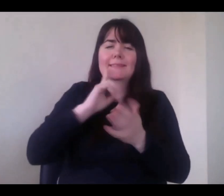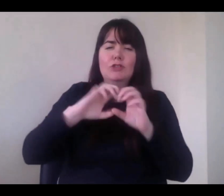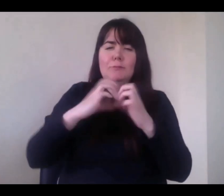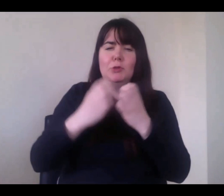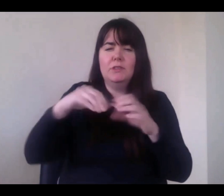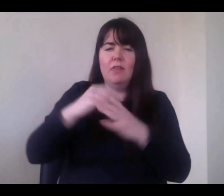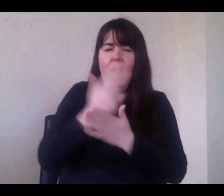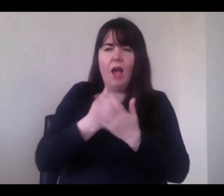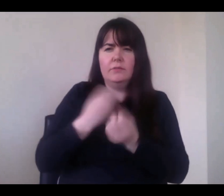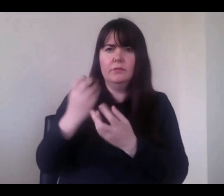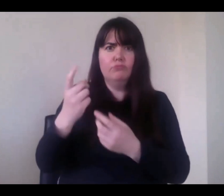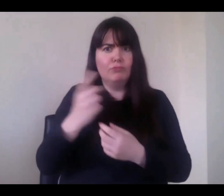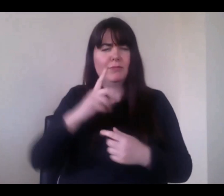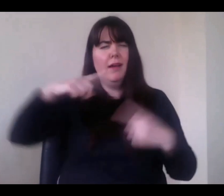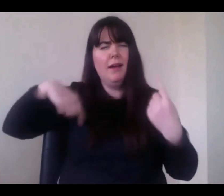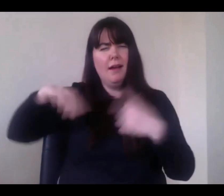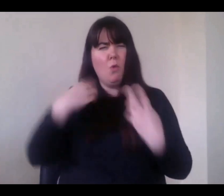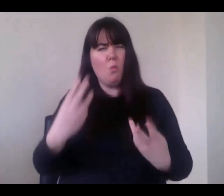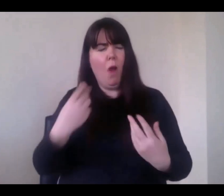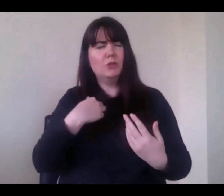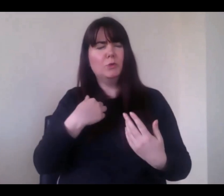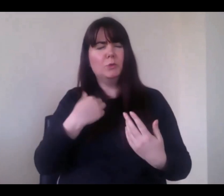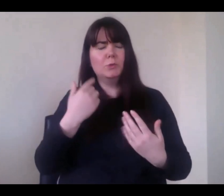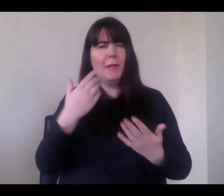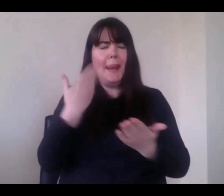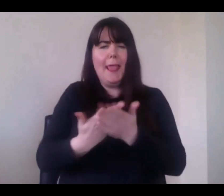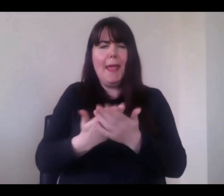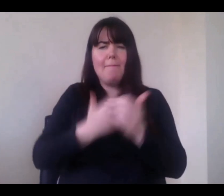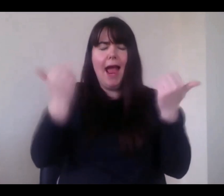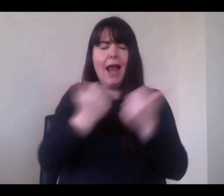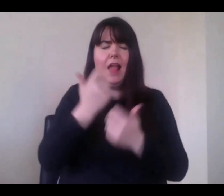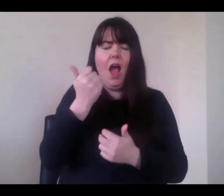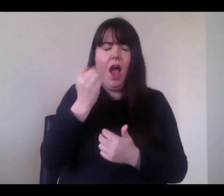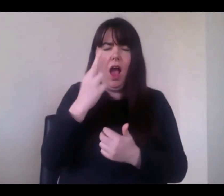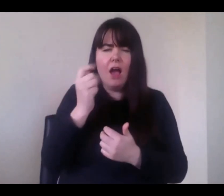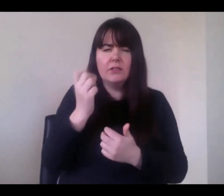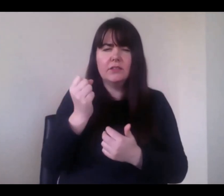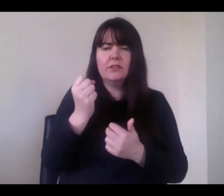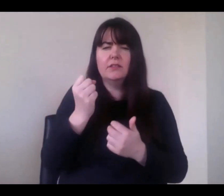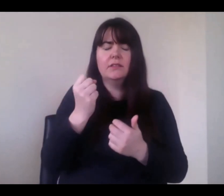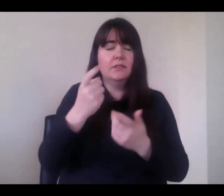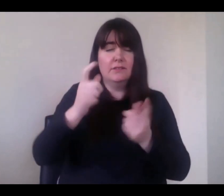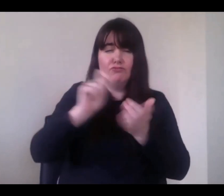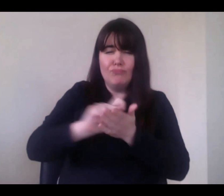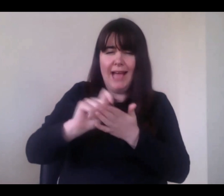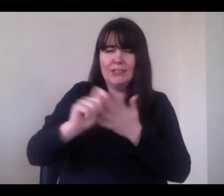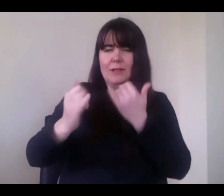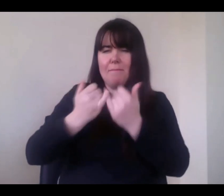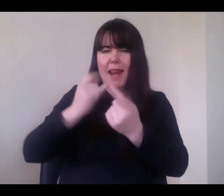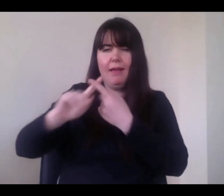And we just couldn't get over that it was a Deaf person who was a writer who had this